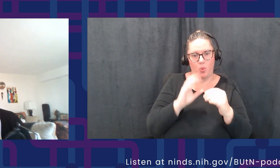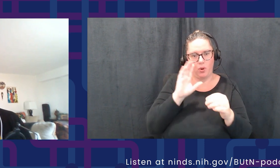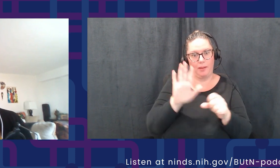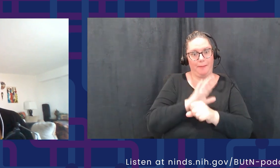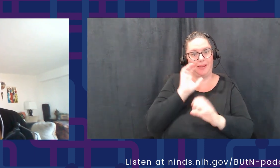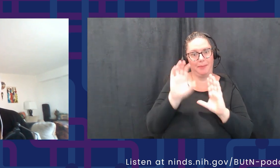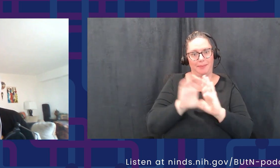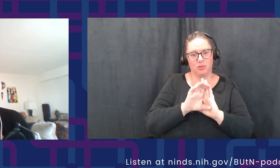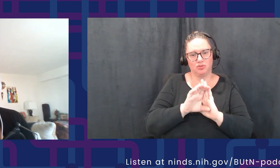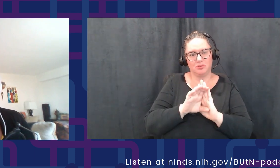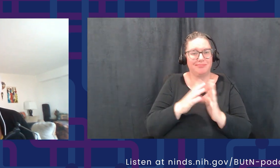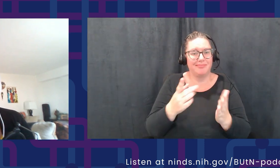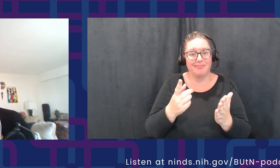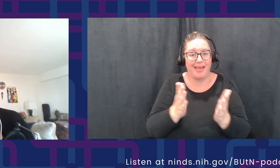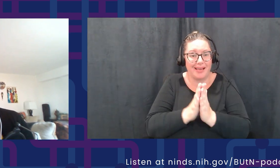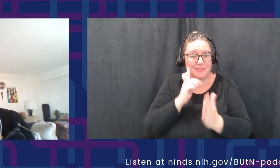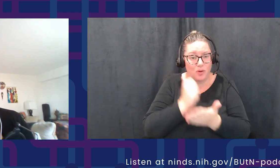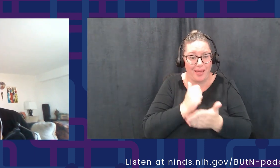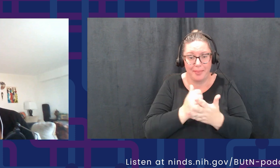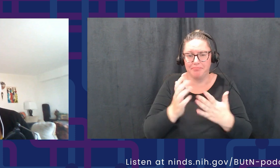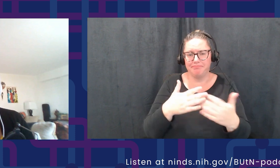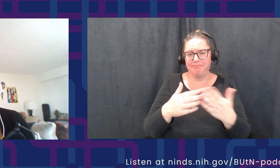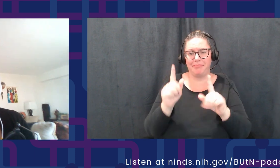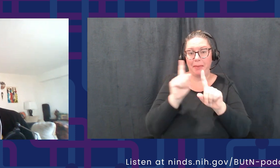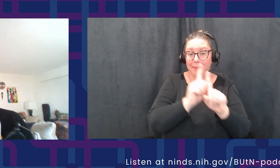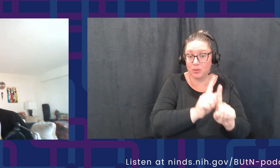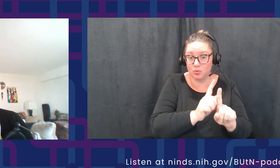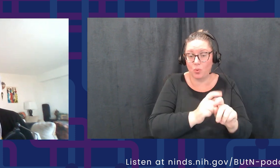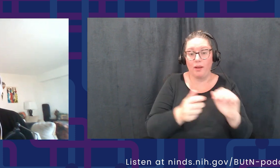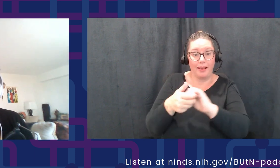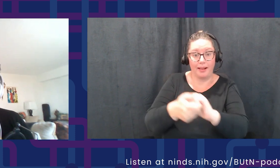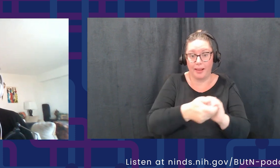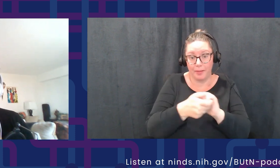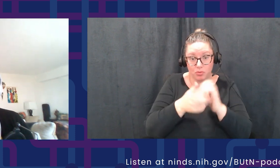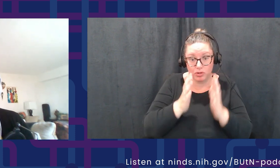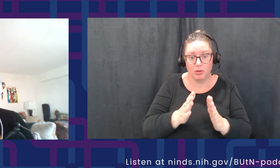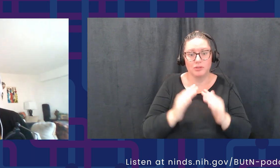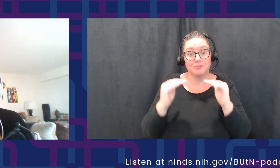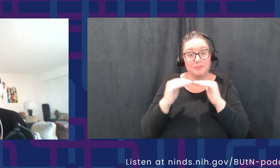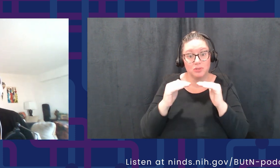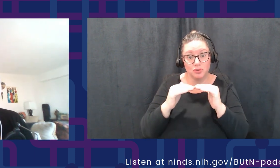Ask for help, whether it's from a mentor, collaborators, your peers.